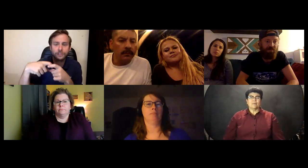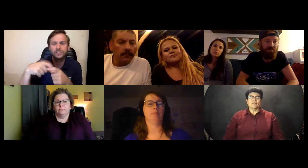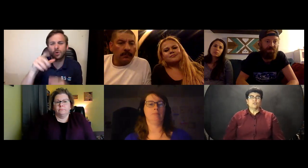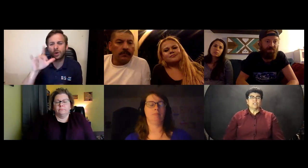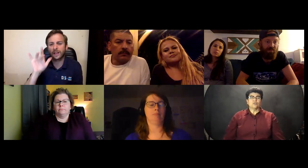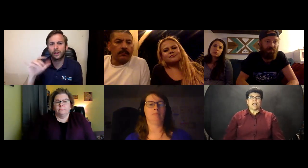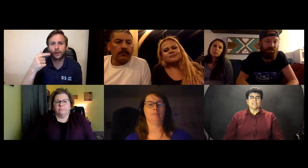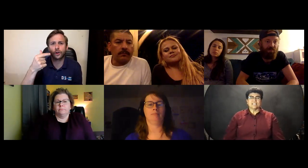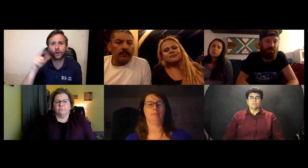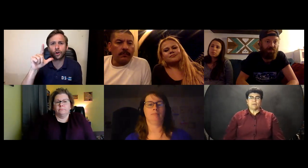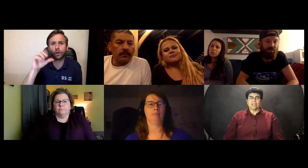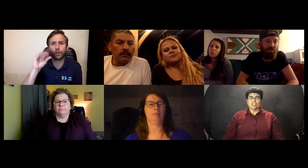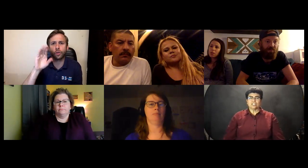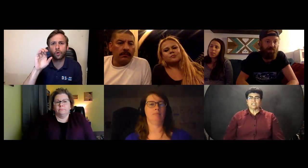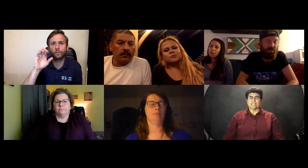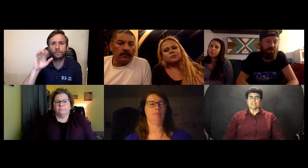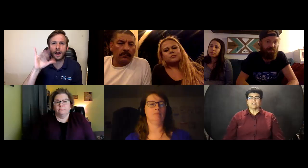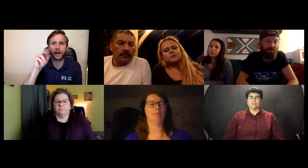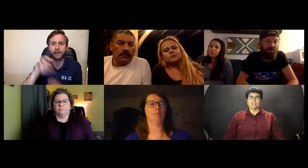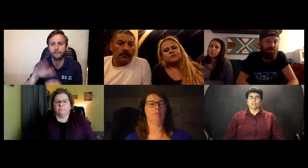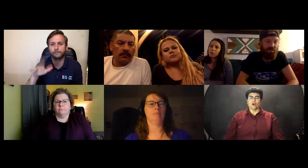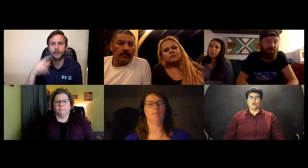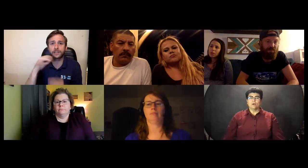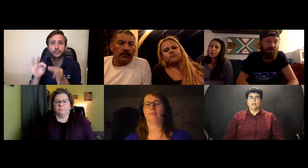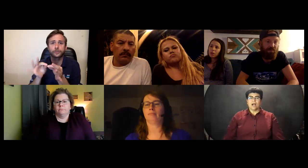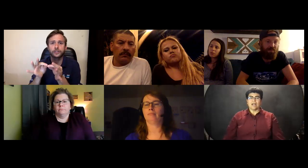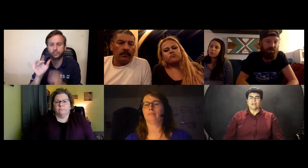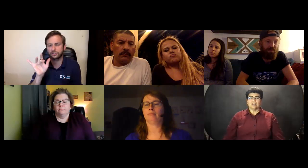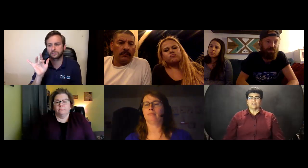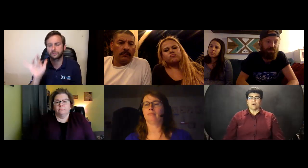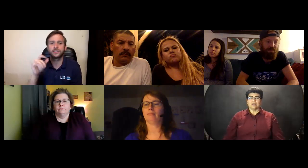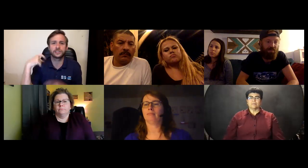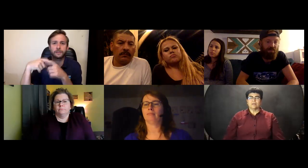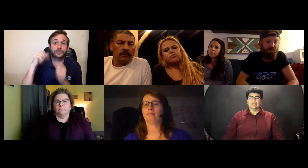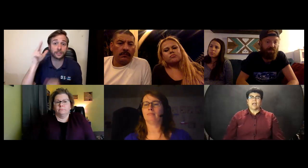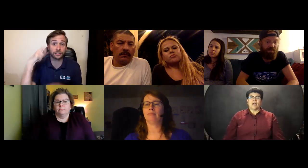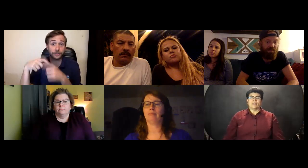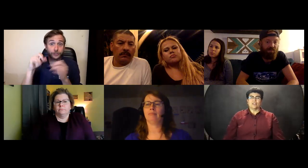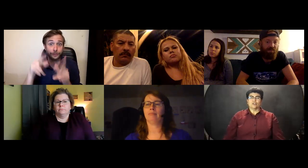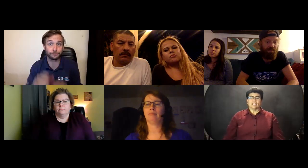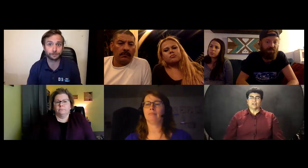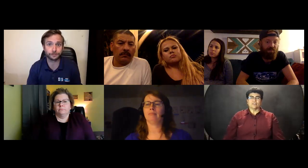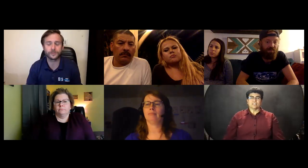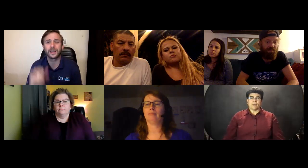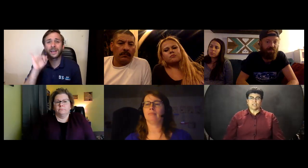if you need to access spanish click the globe icon on the bottom